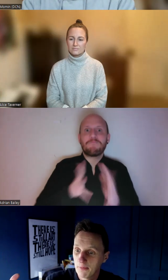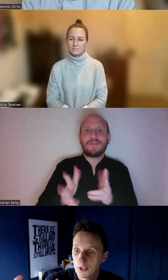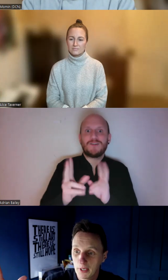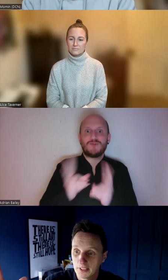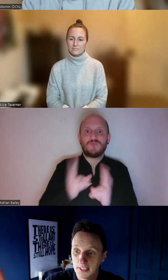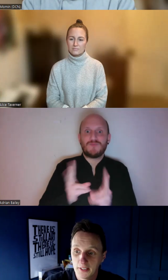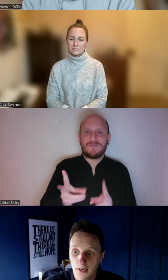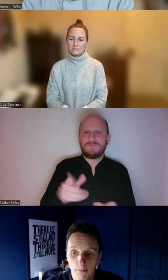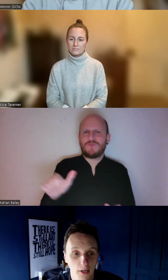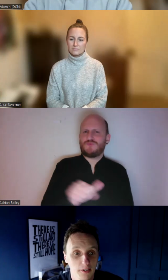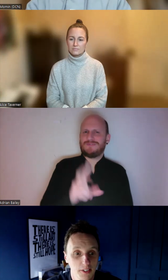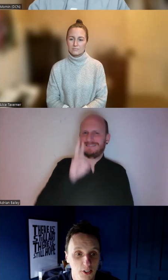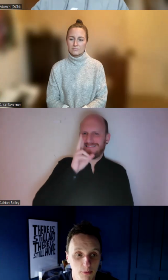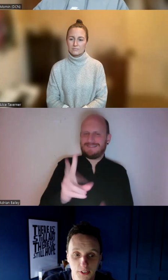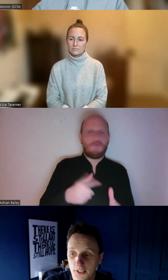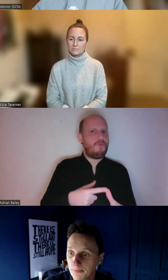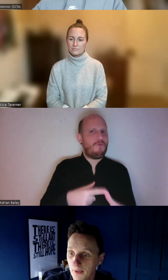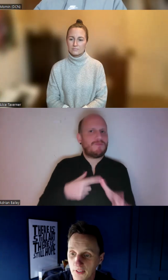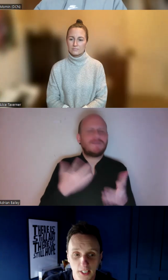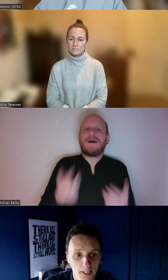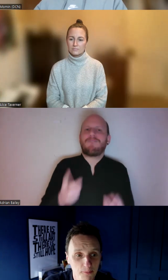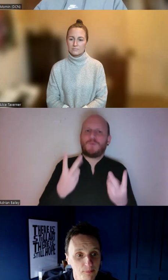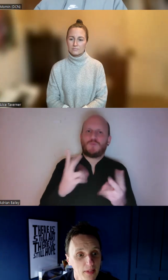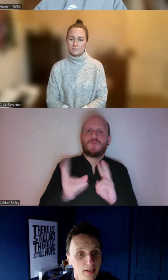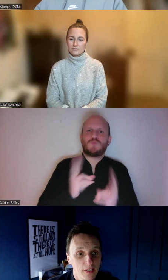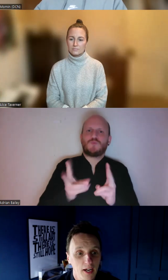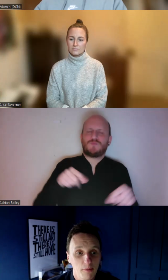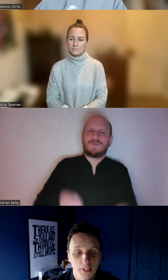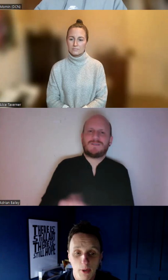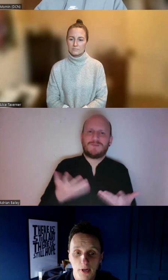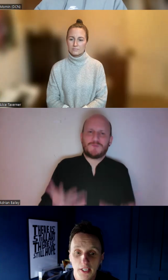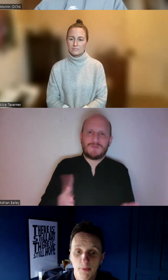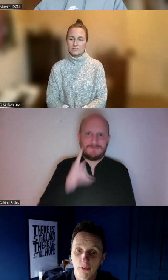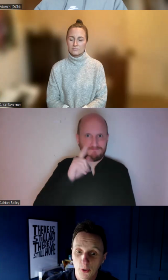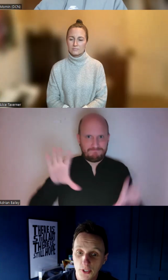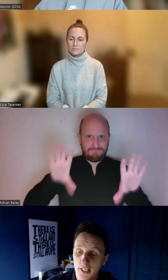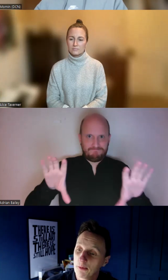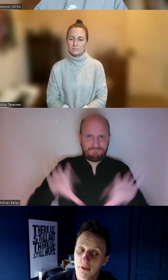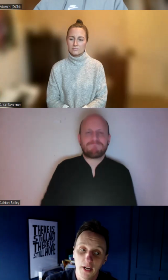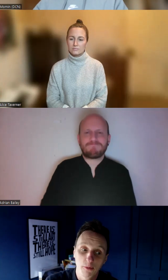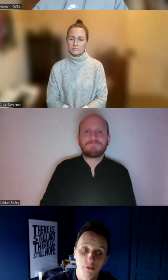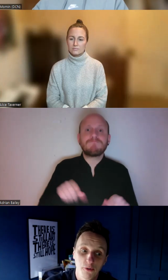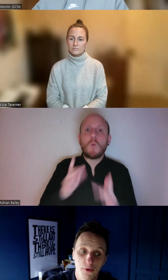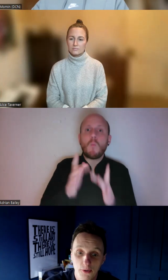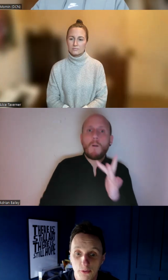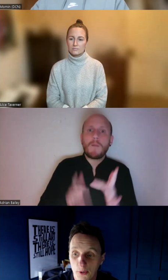you should be able to see our interpreters on the side. This webinar is being recorded, and it'll be available for you